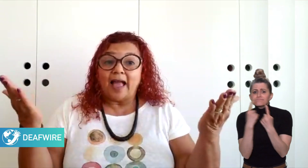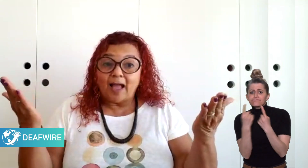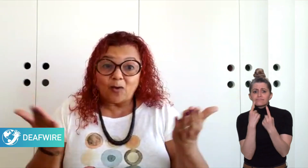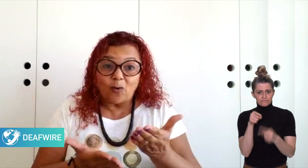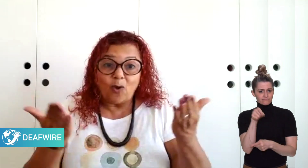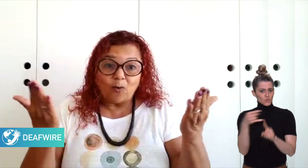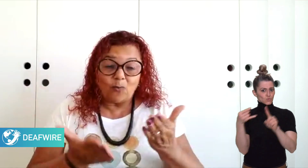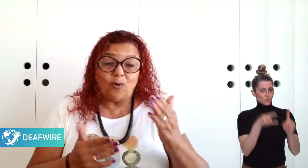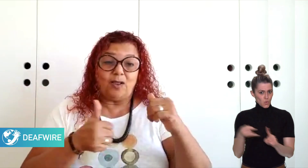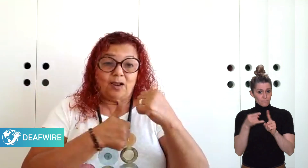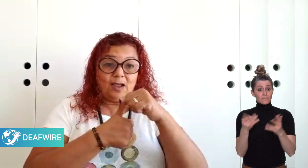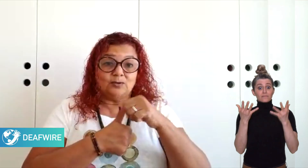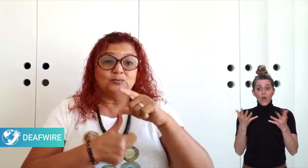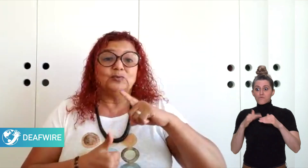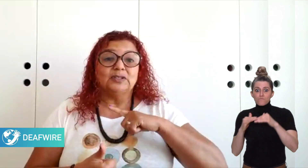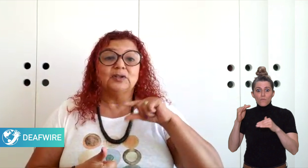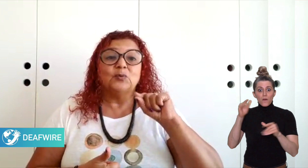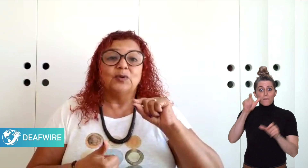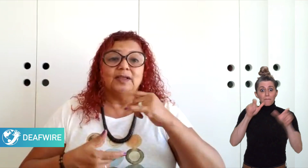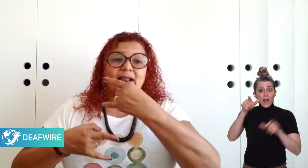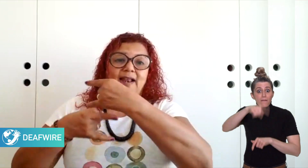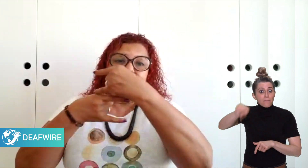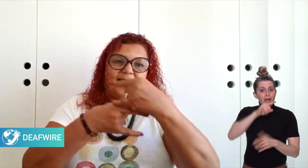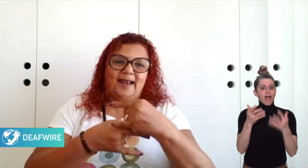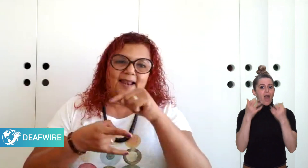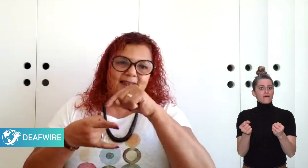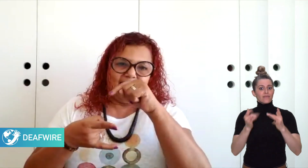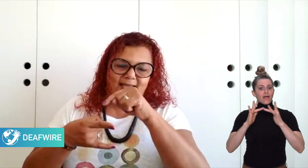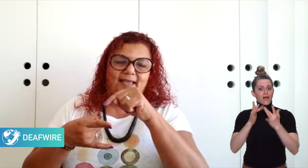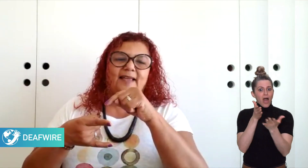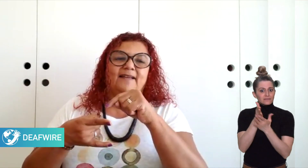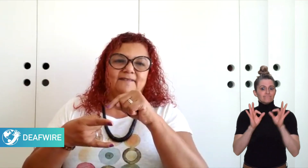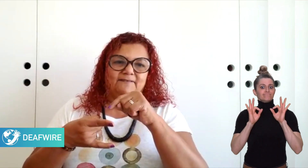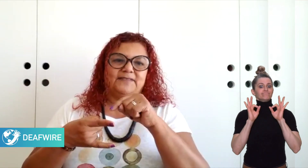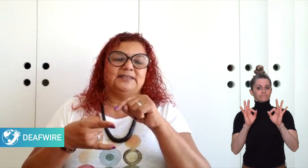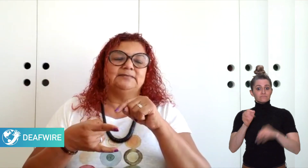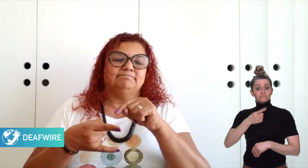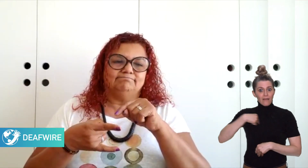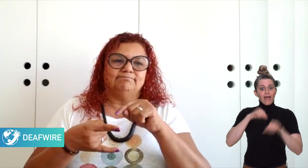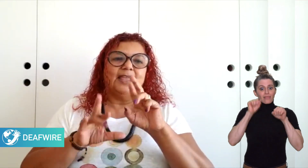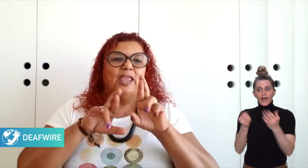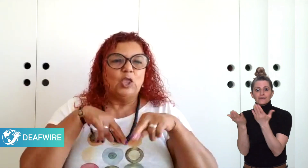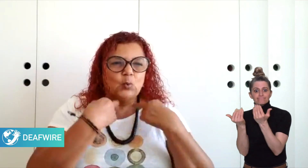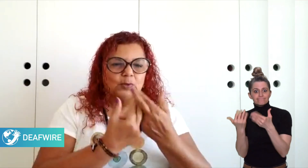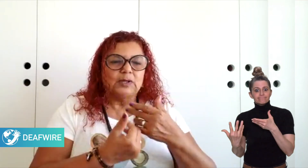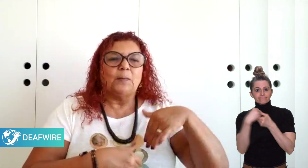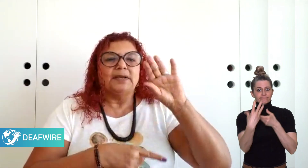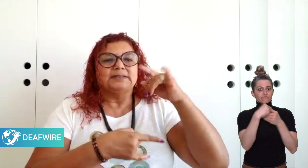our utility bills. Now, our association relies on Zoom.